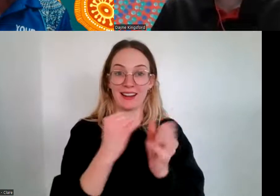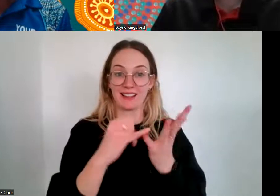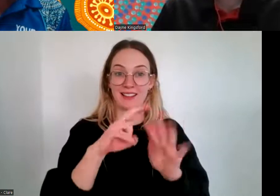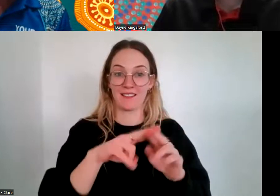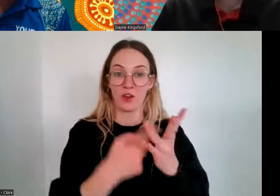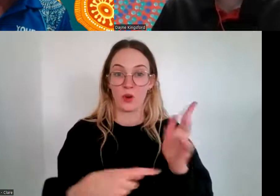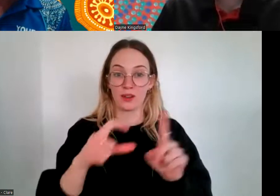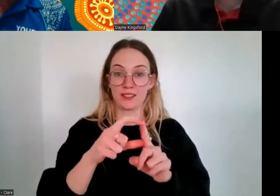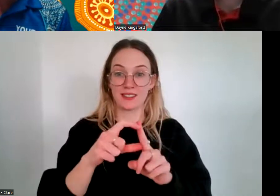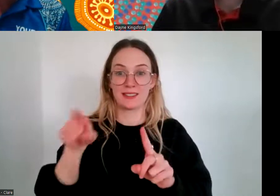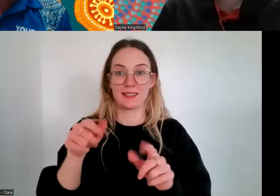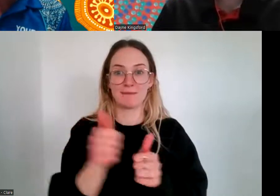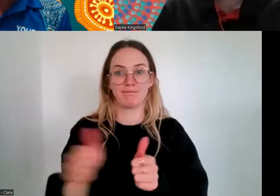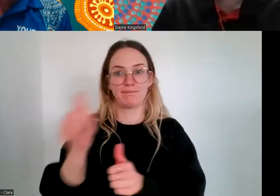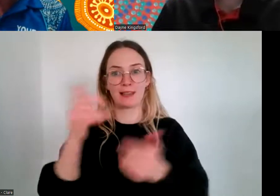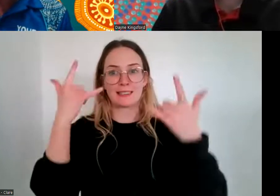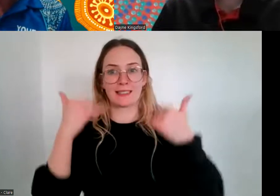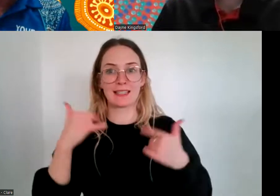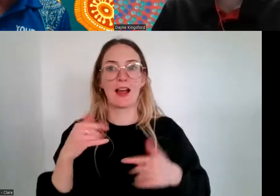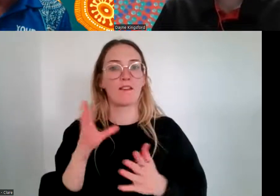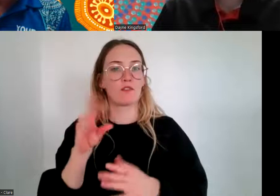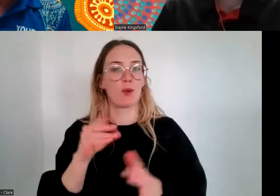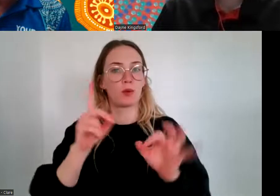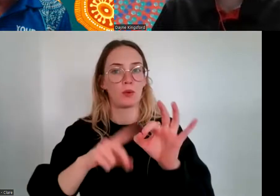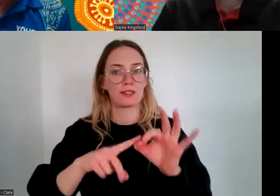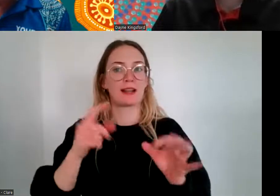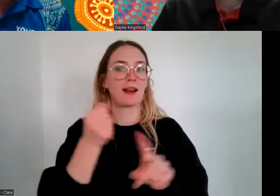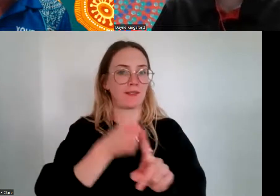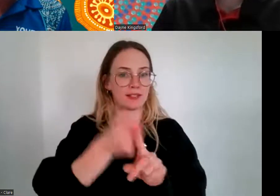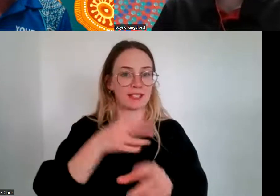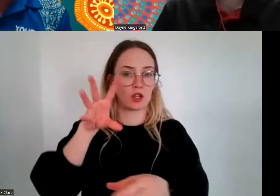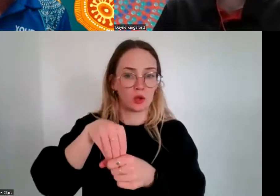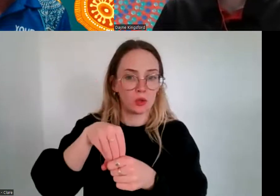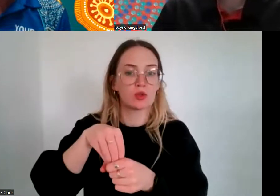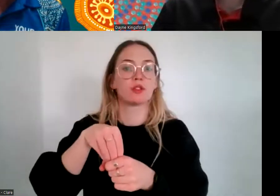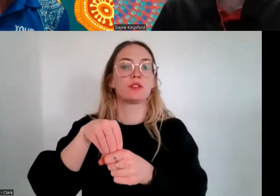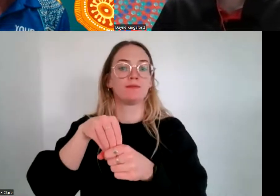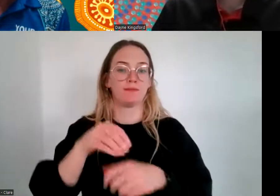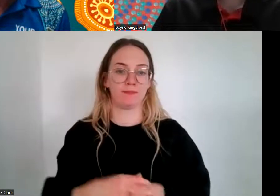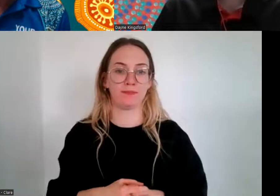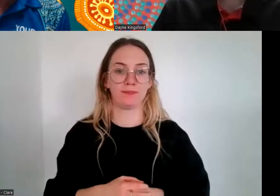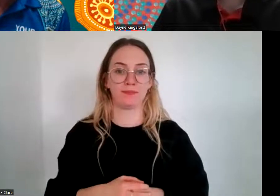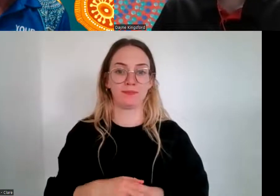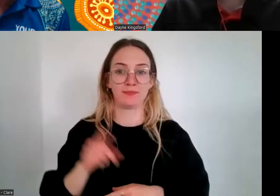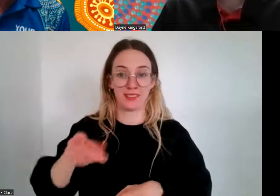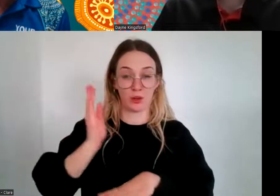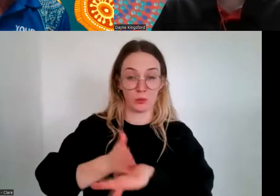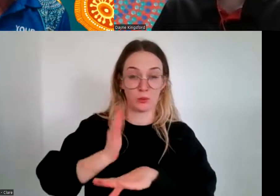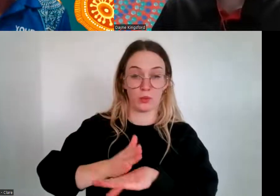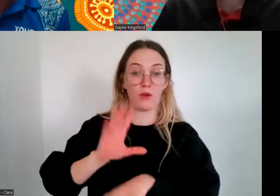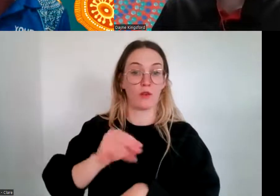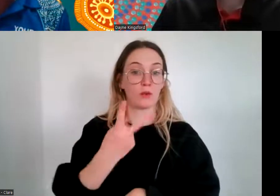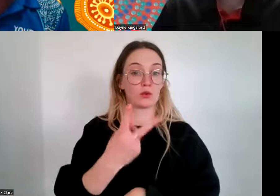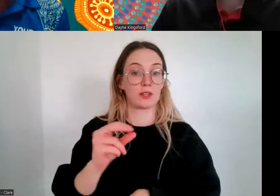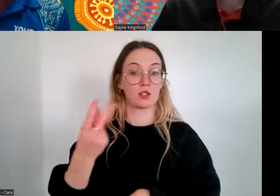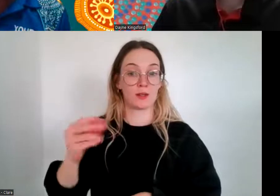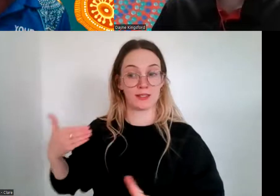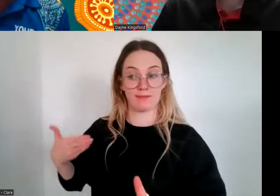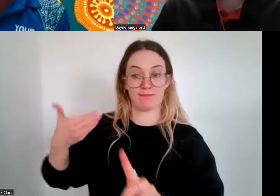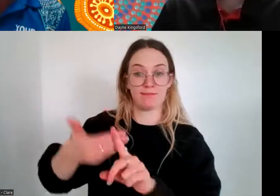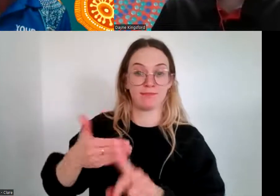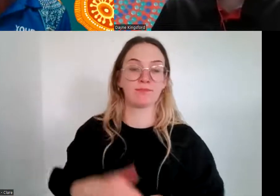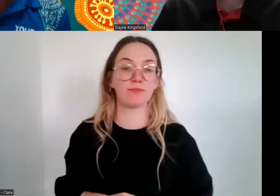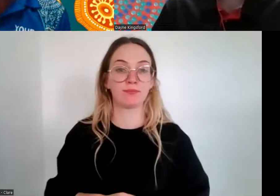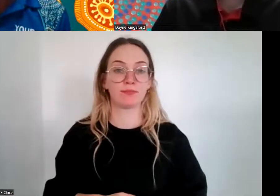Queensland Advocacy for Inclusion where he has worked since 2020. Dayne assists people in the